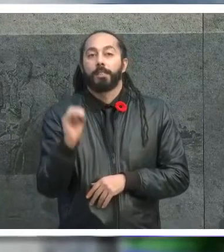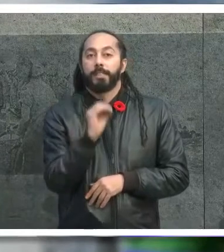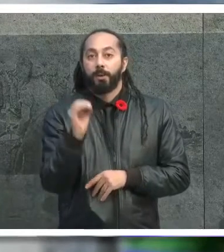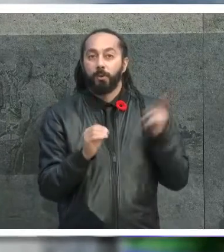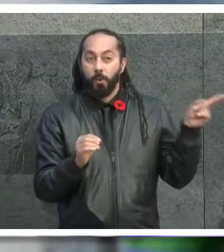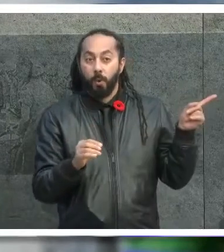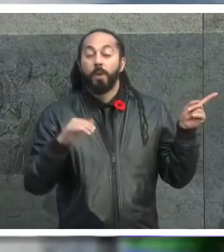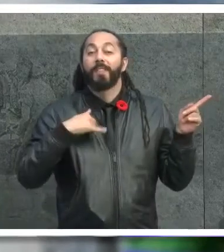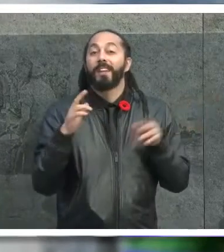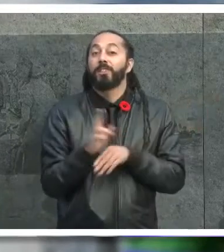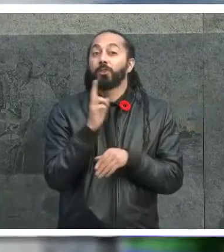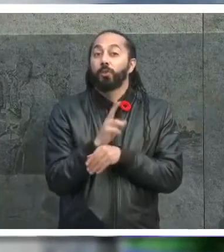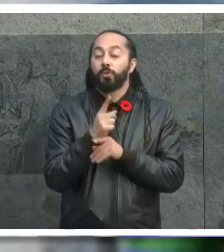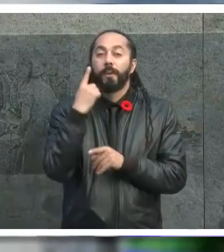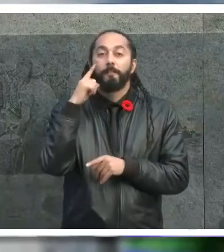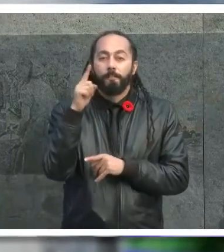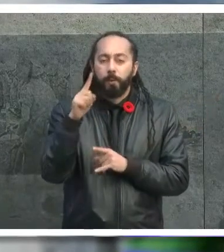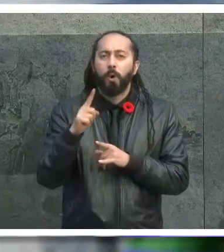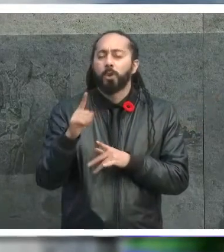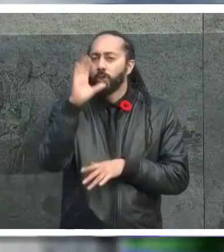in a search and rescue